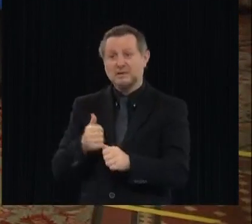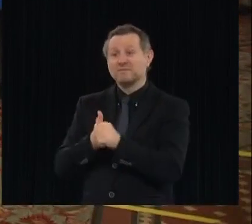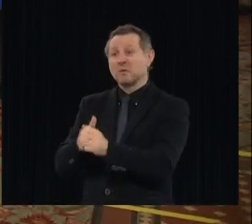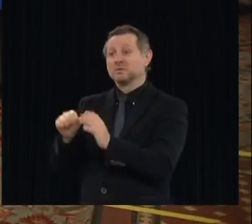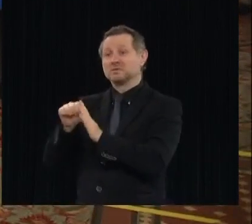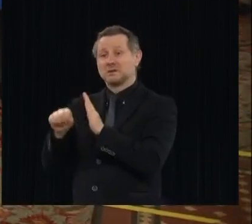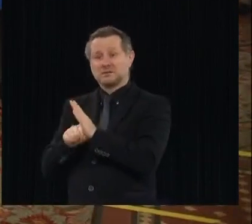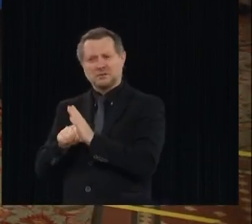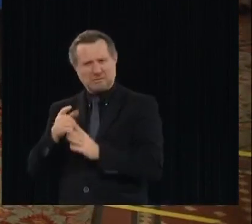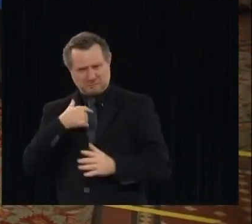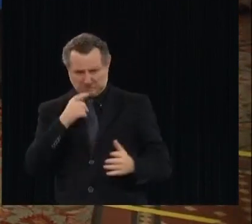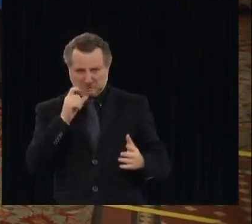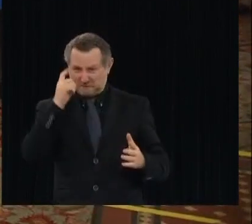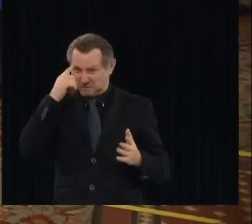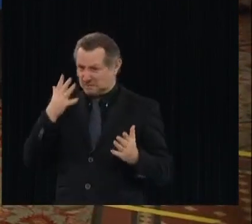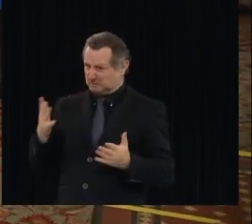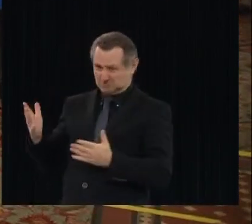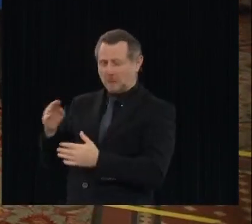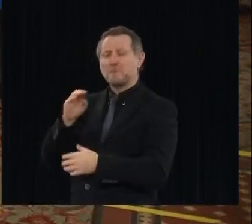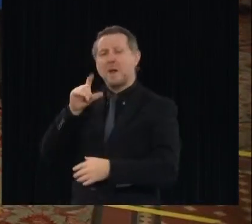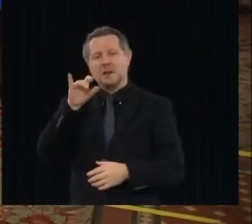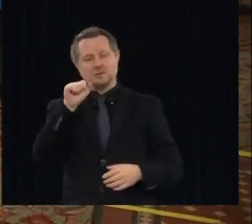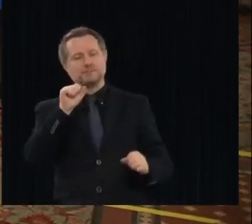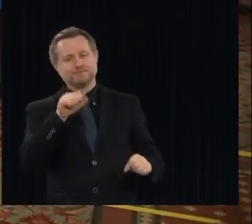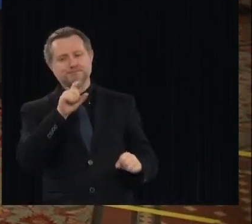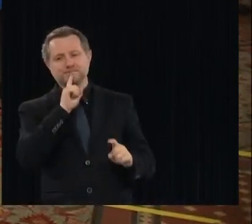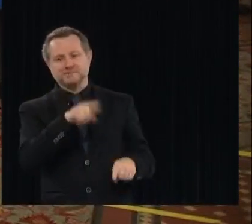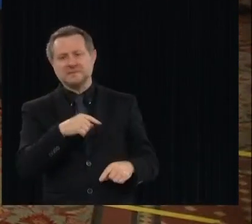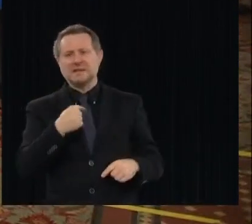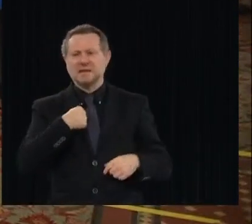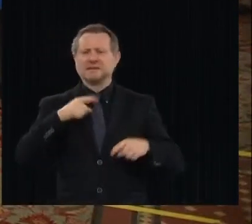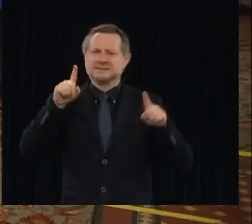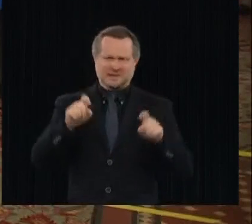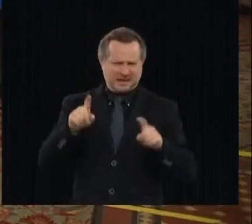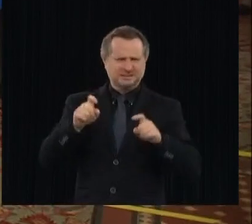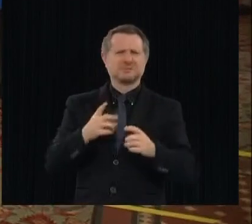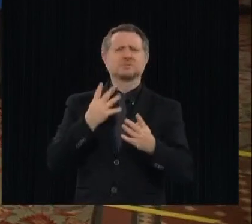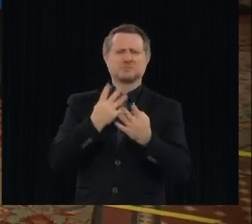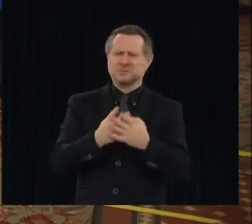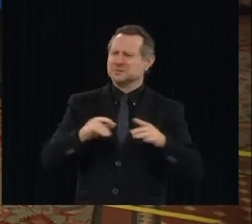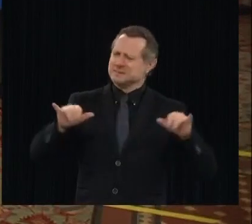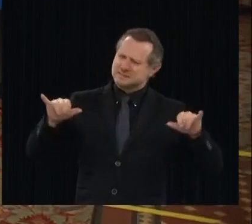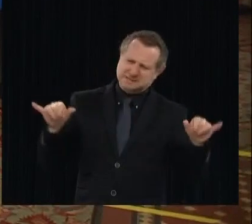THEY SURVEYED PRISONS? THAT'S ACCORDING TO STATE